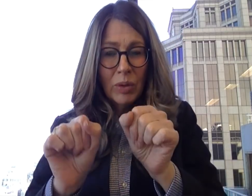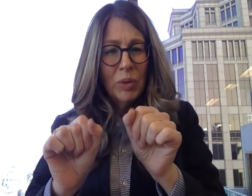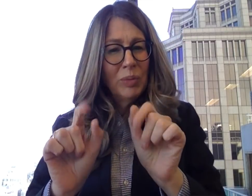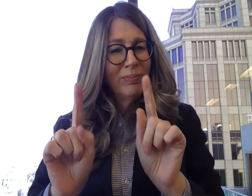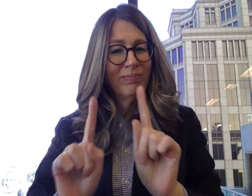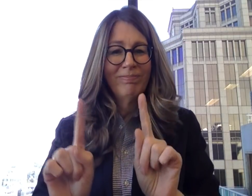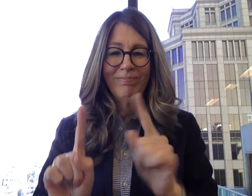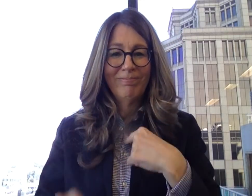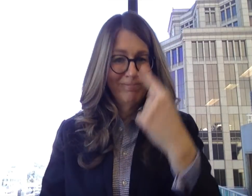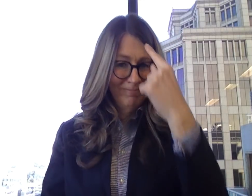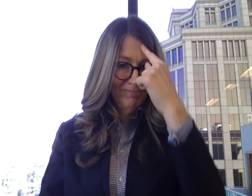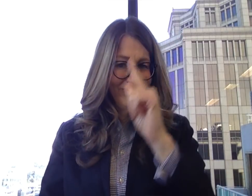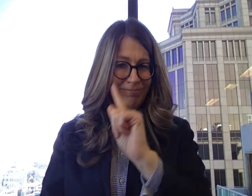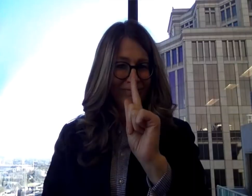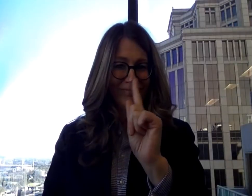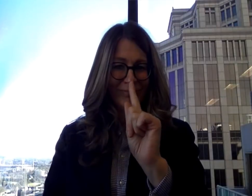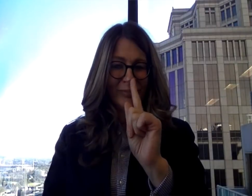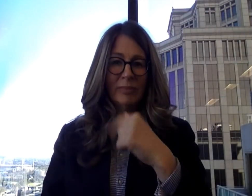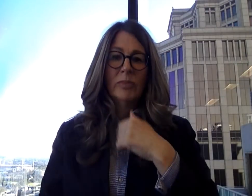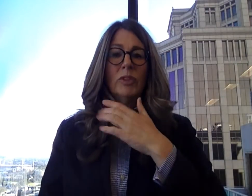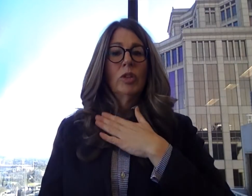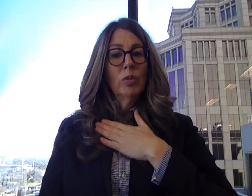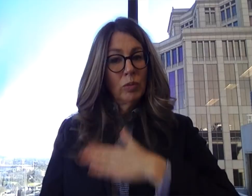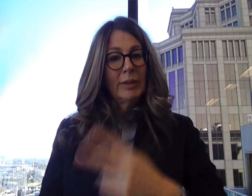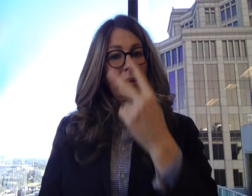We need and value the views of each and every member at Congress,